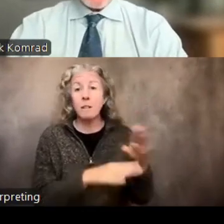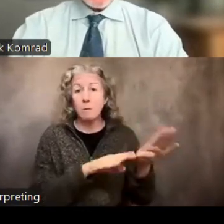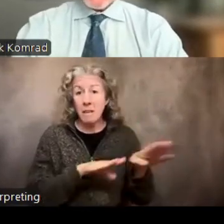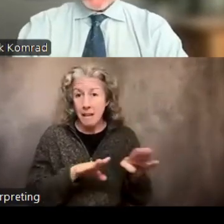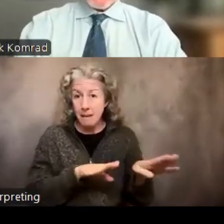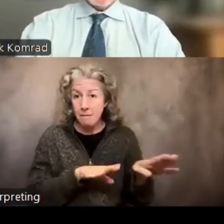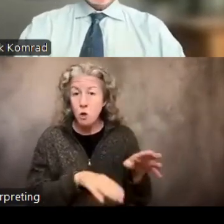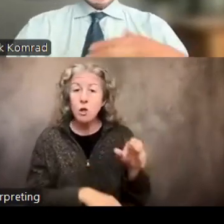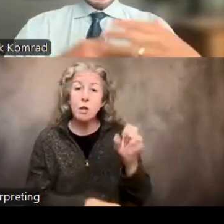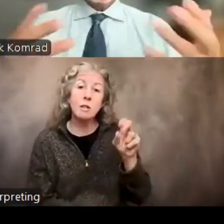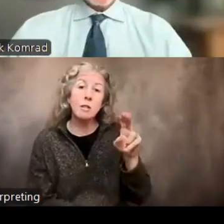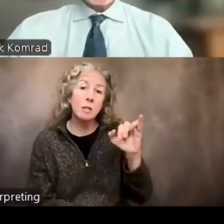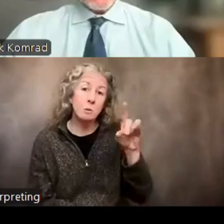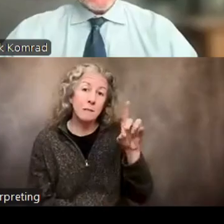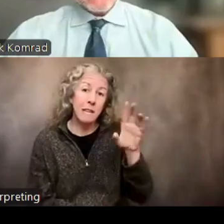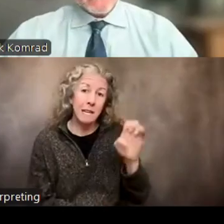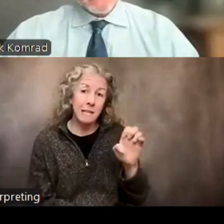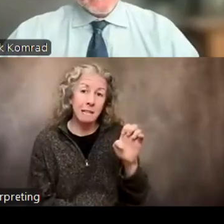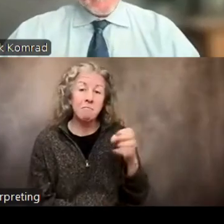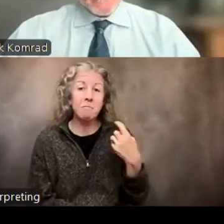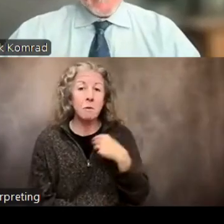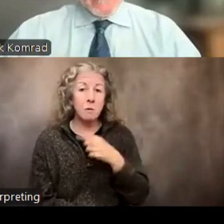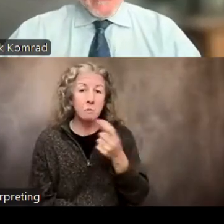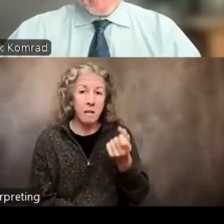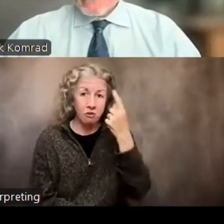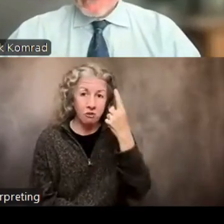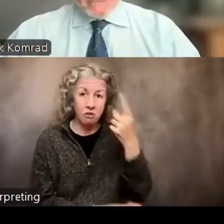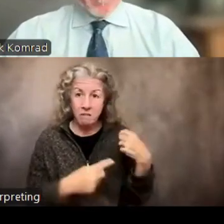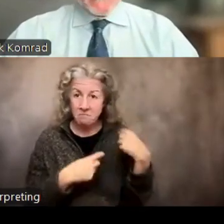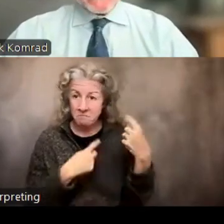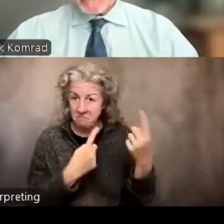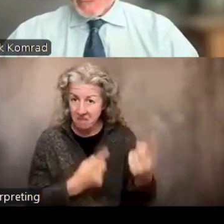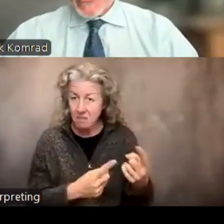understand it, and then the other hand, to administer